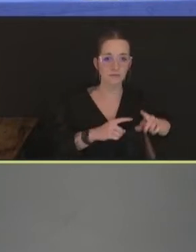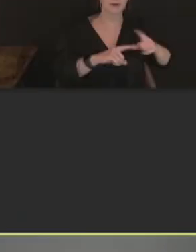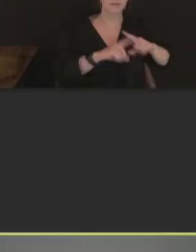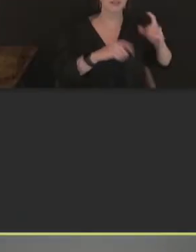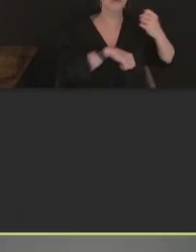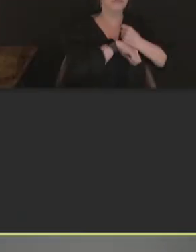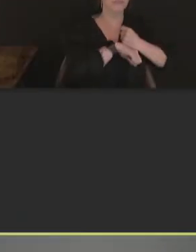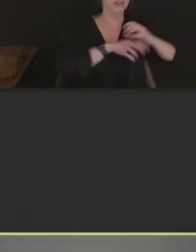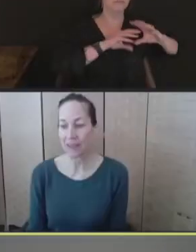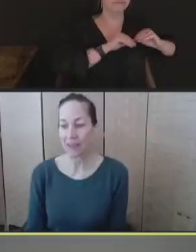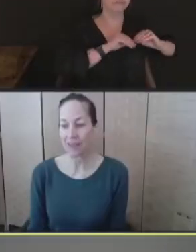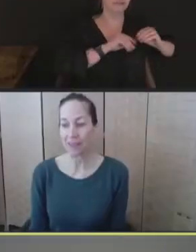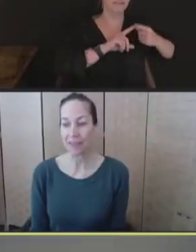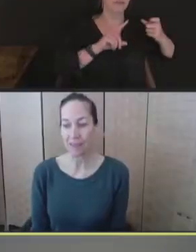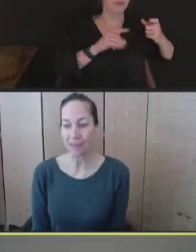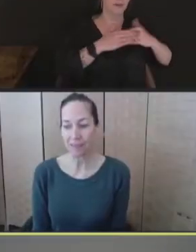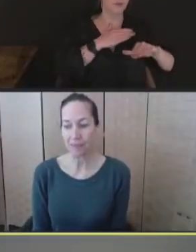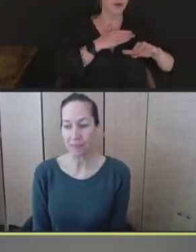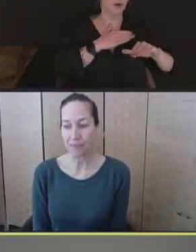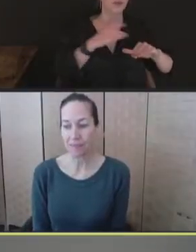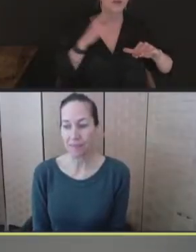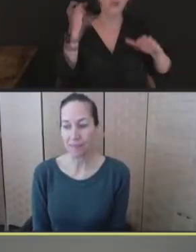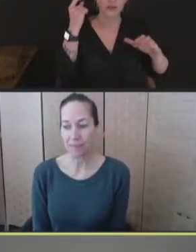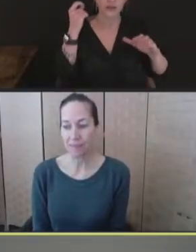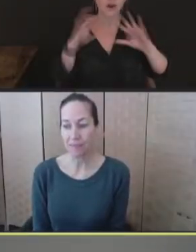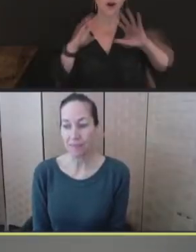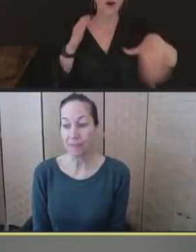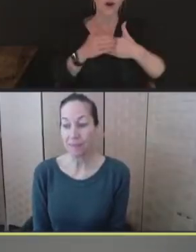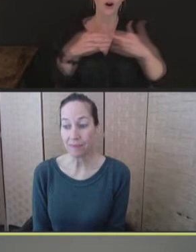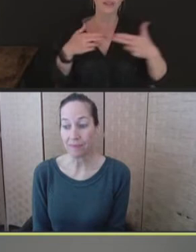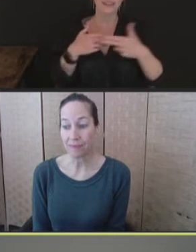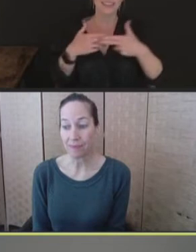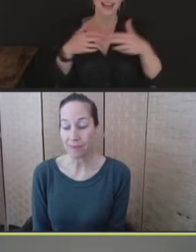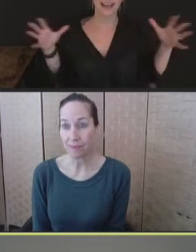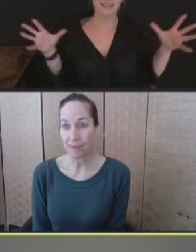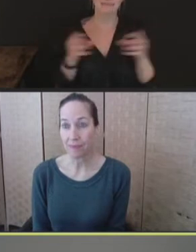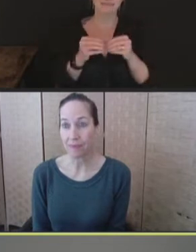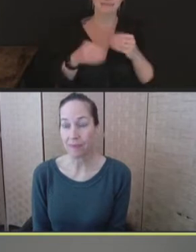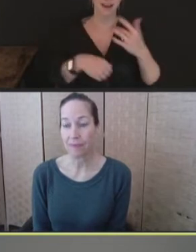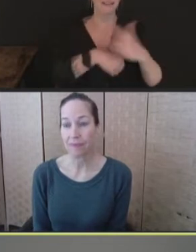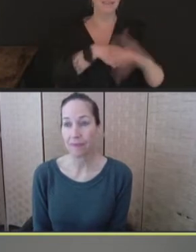All of the slides in this presentation are available from our Fermata Pharma website.